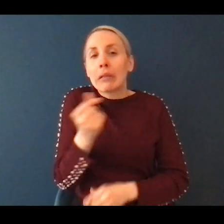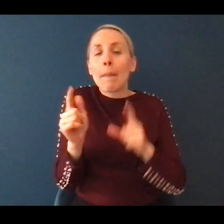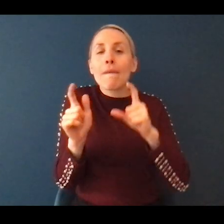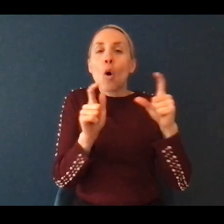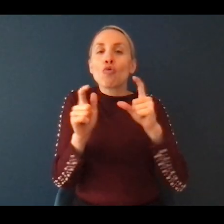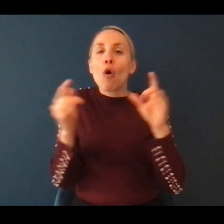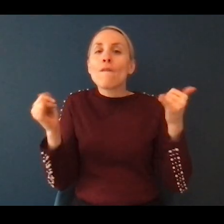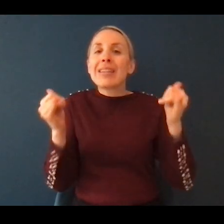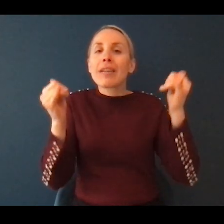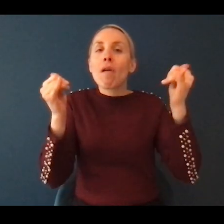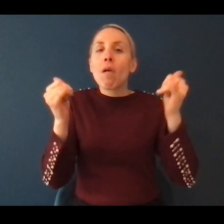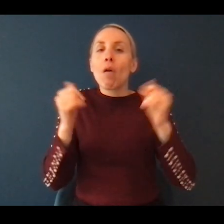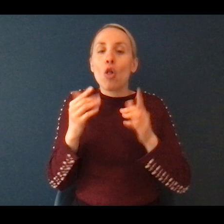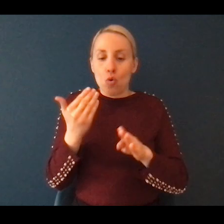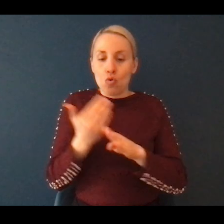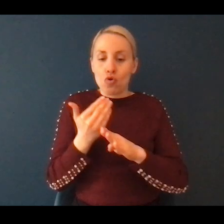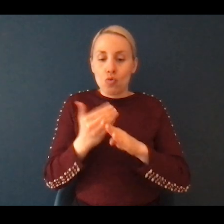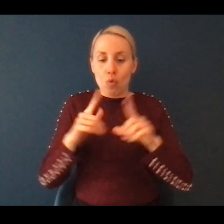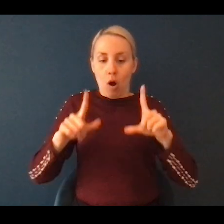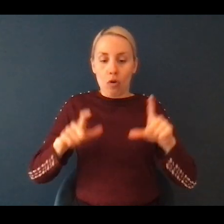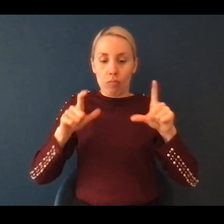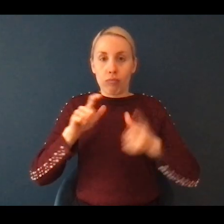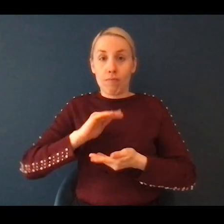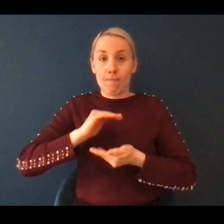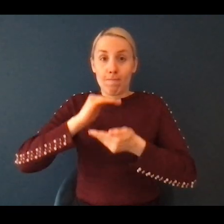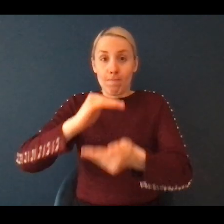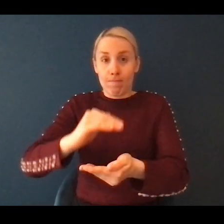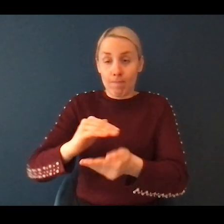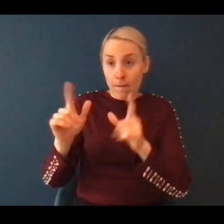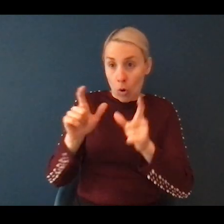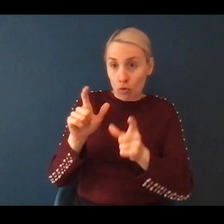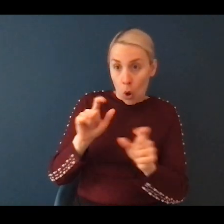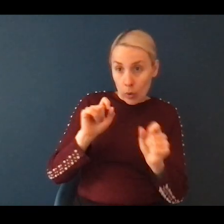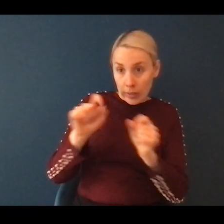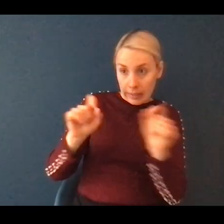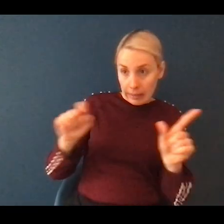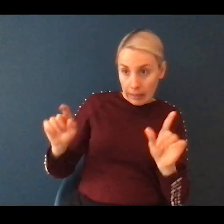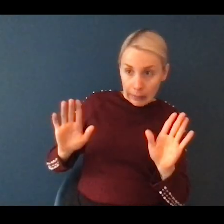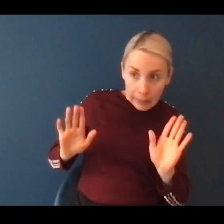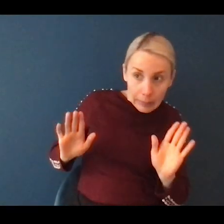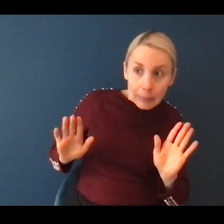to some photo festivals where I would have to just submit some photographs and an artist